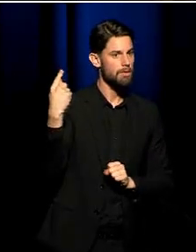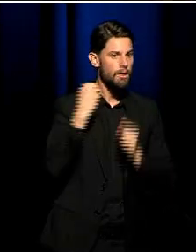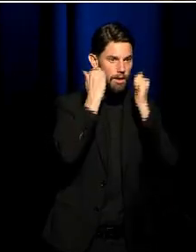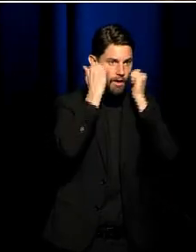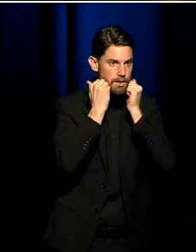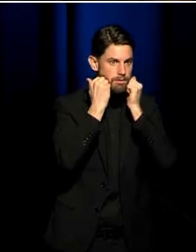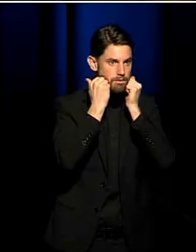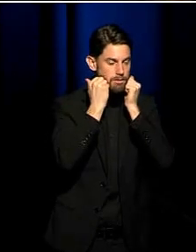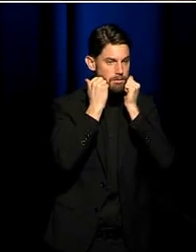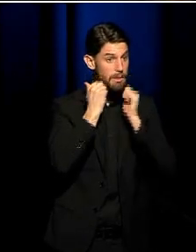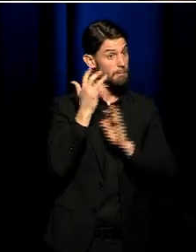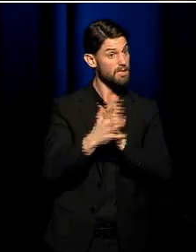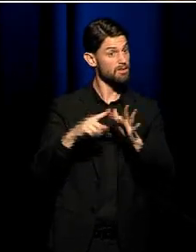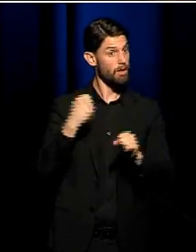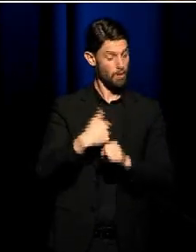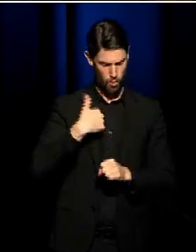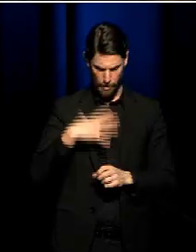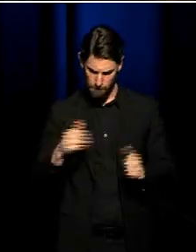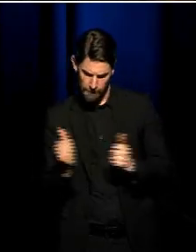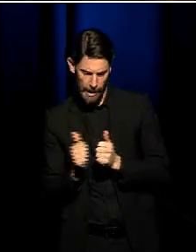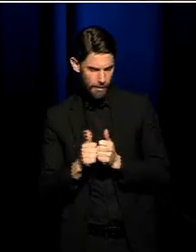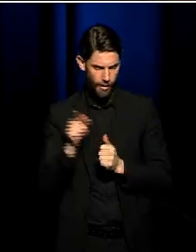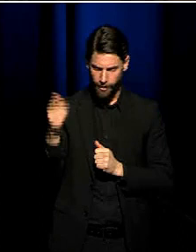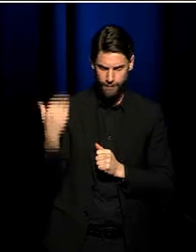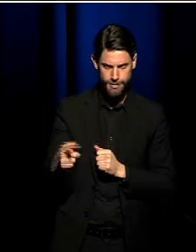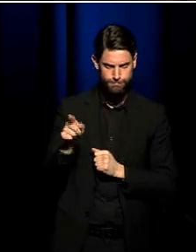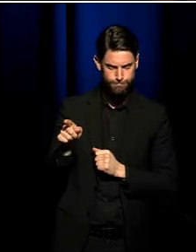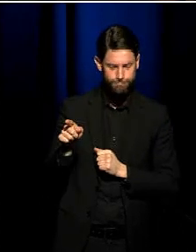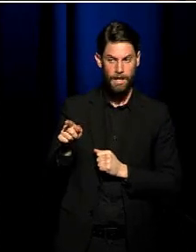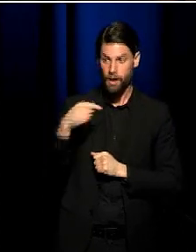people to produce documents things or information to the Commission to provide